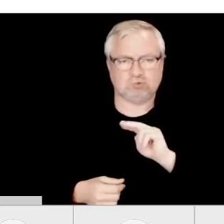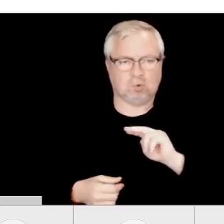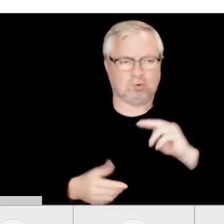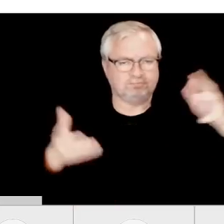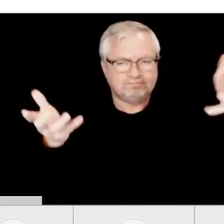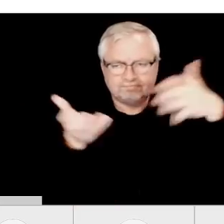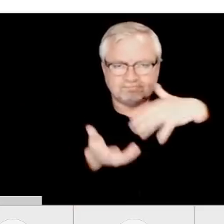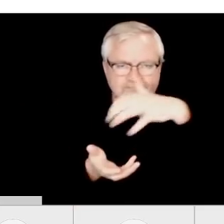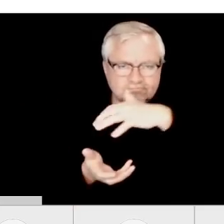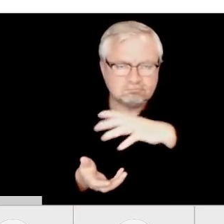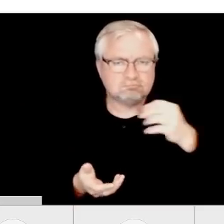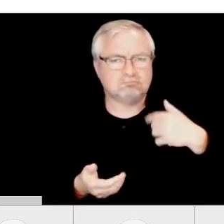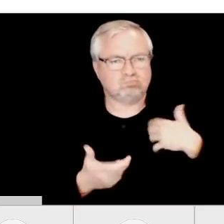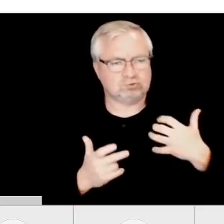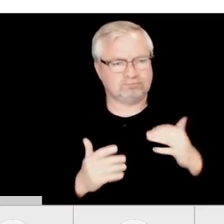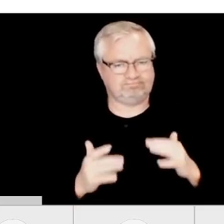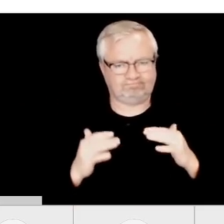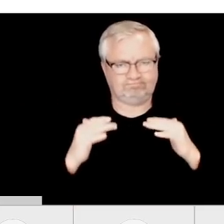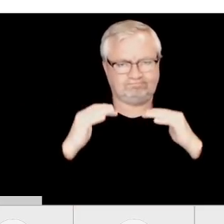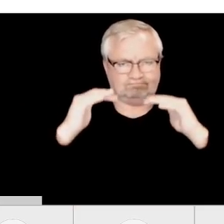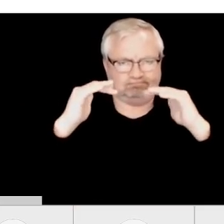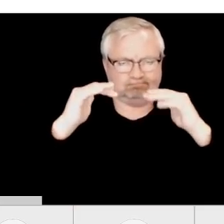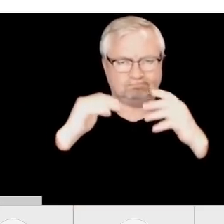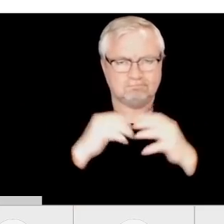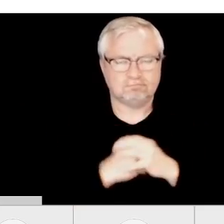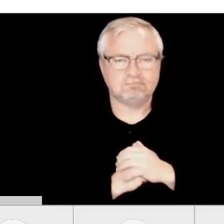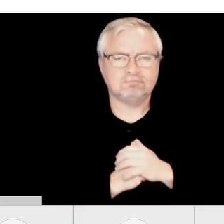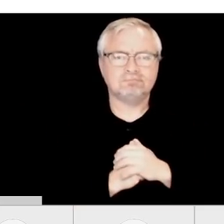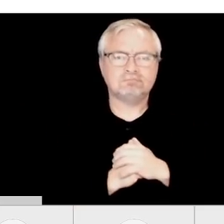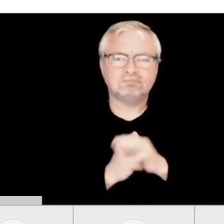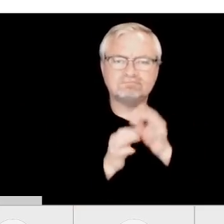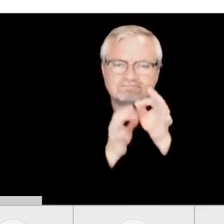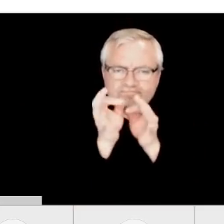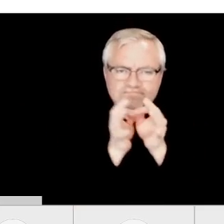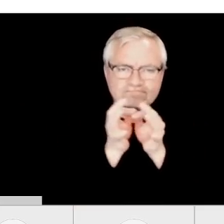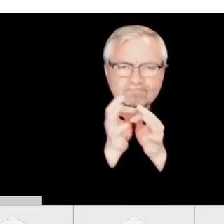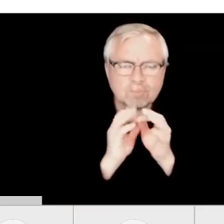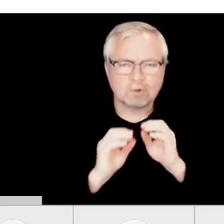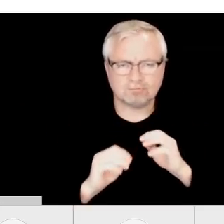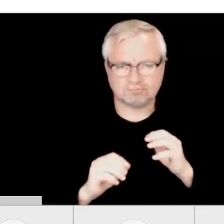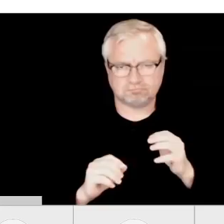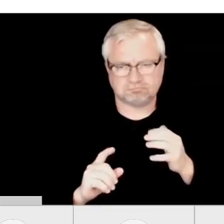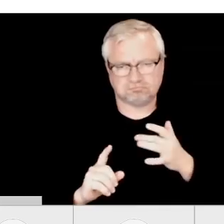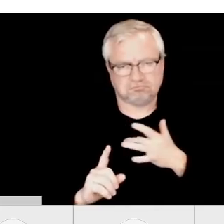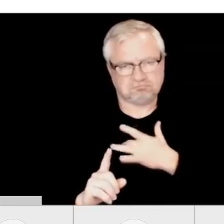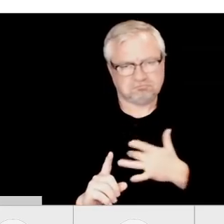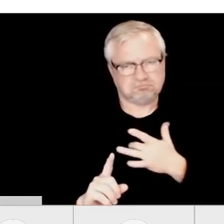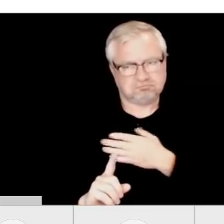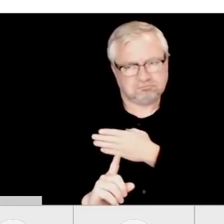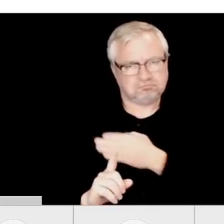The refinement most likely will take into consideration treatment to the